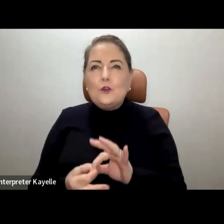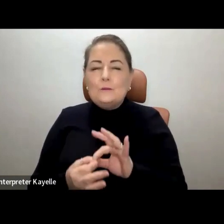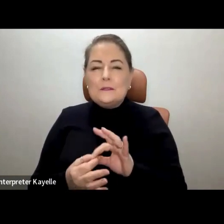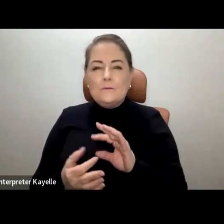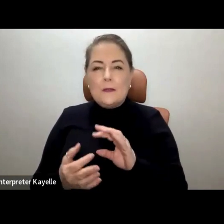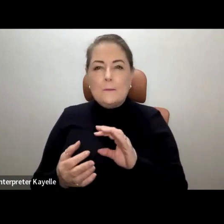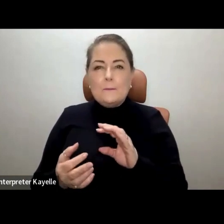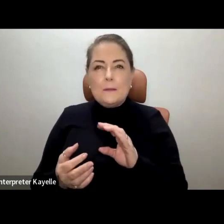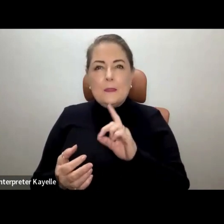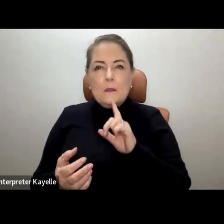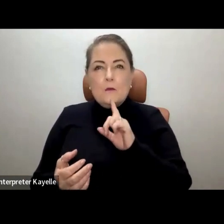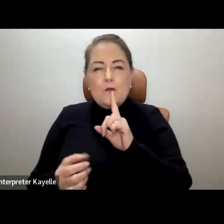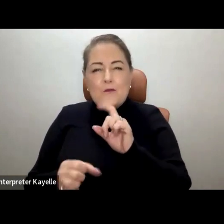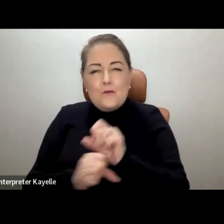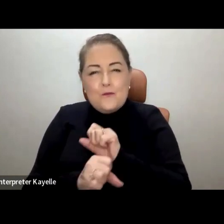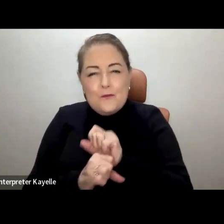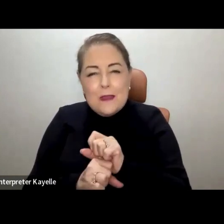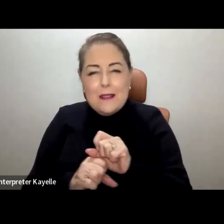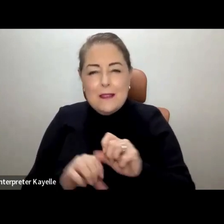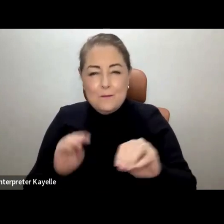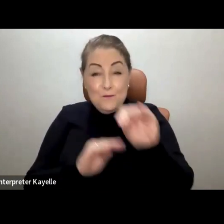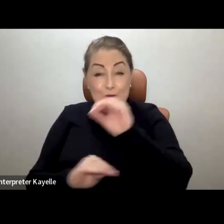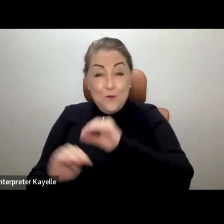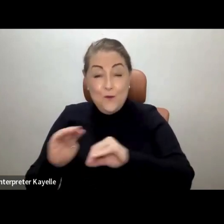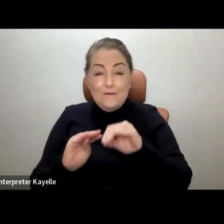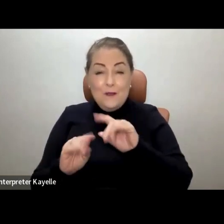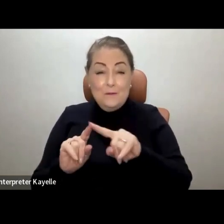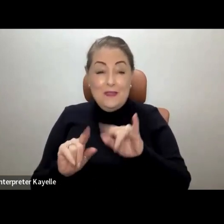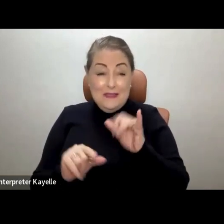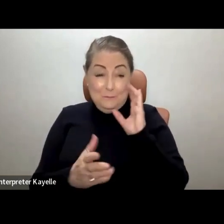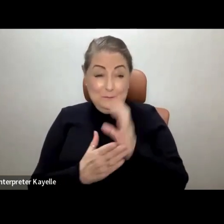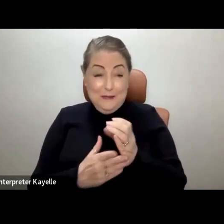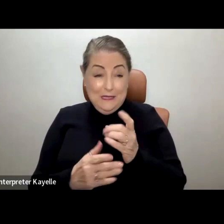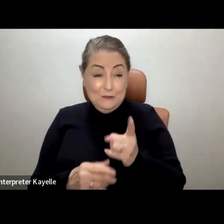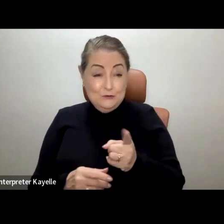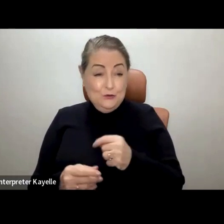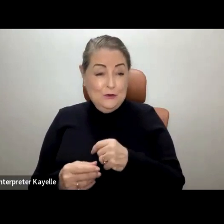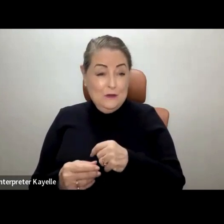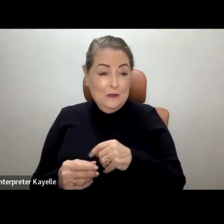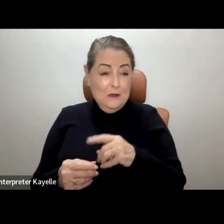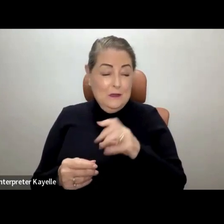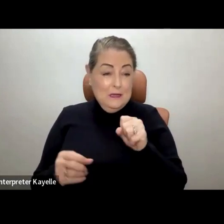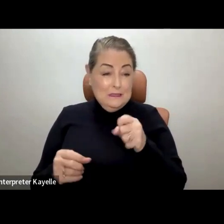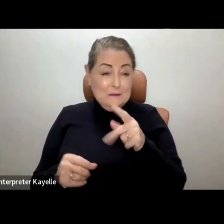of really being able to move things around. And again, this picture here that I have of, of the space, and Vimeo was